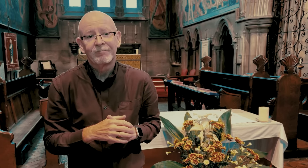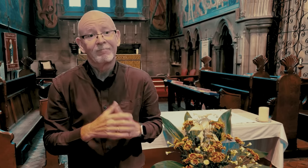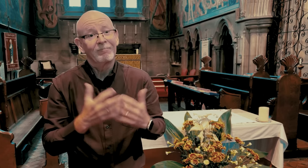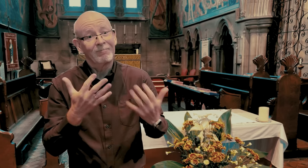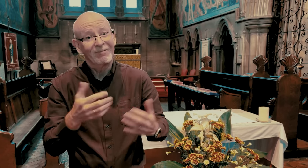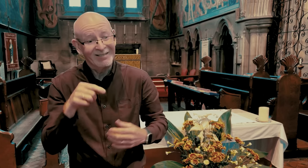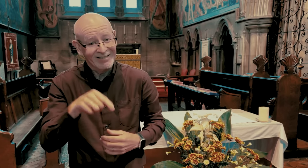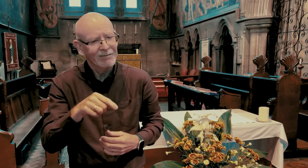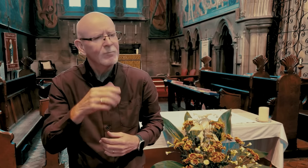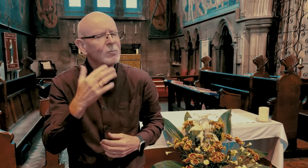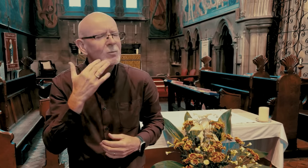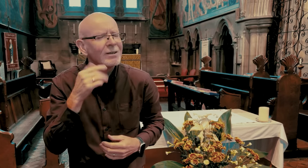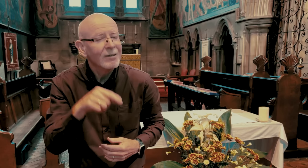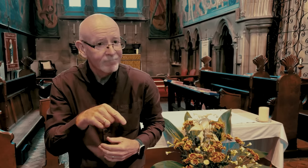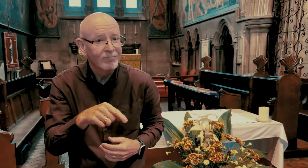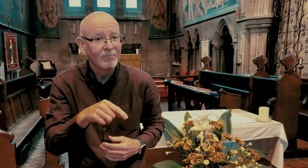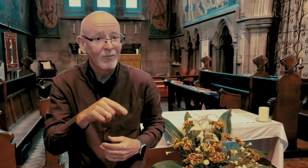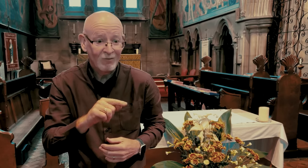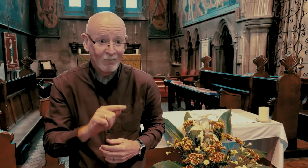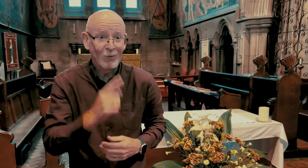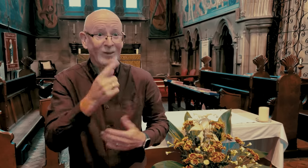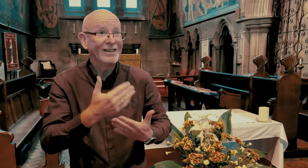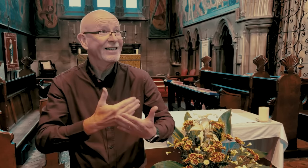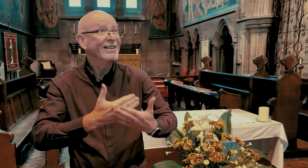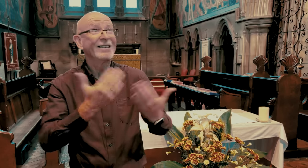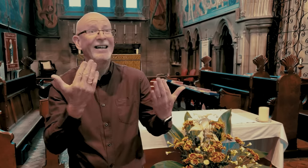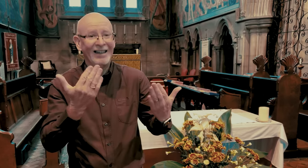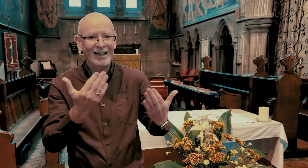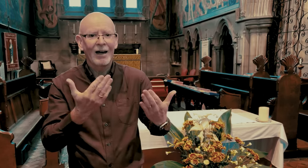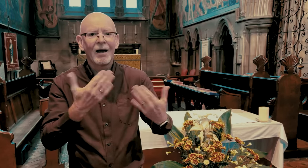This was the first day of the seventh month.